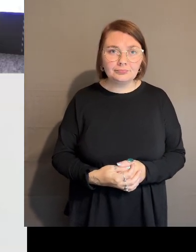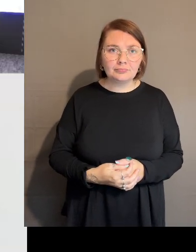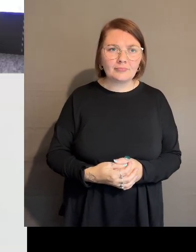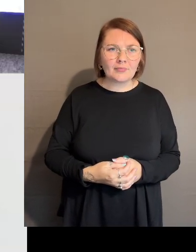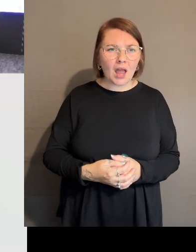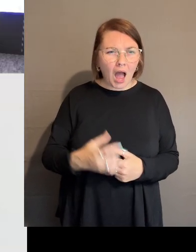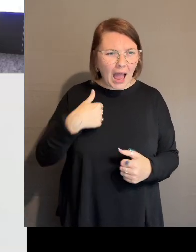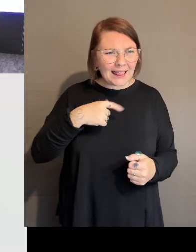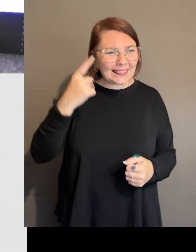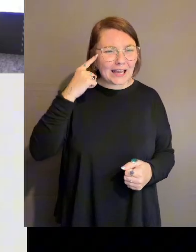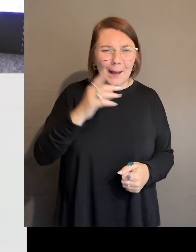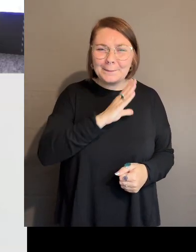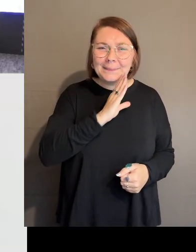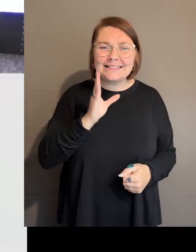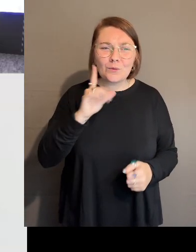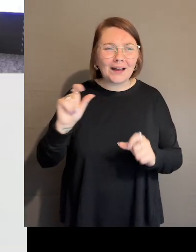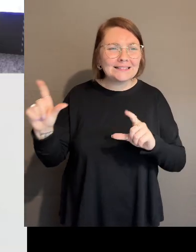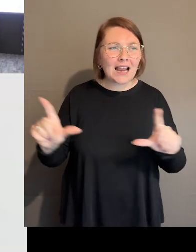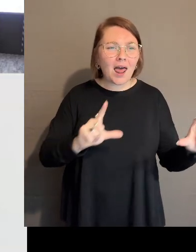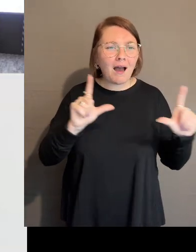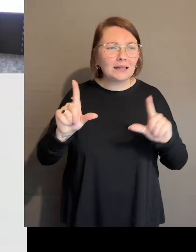I'm wondering if I'm missing a slide. Let me go back here.